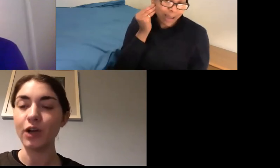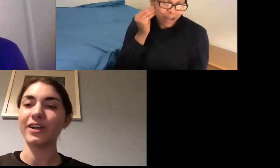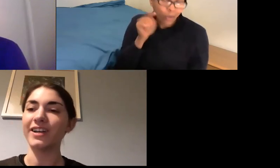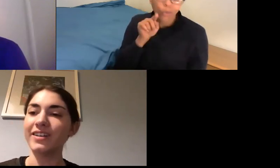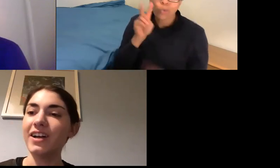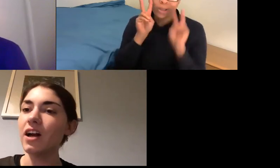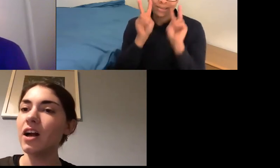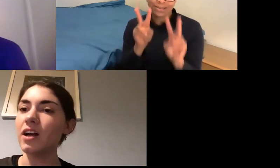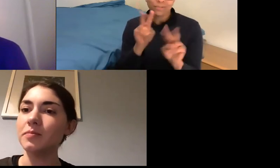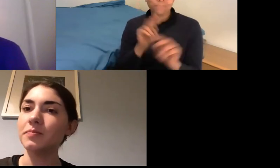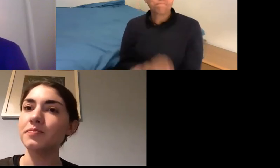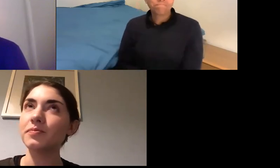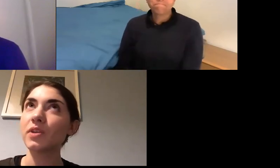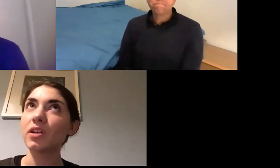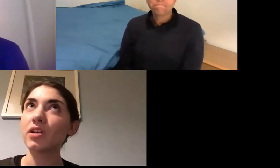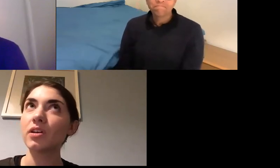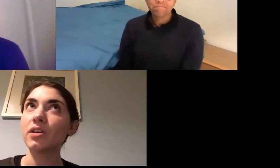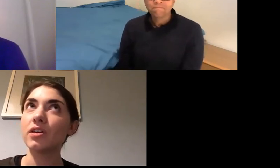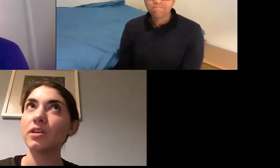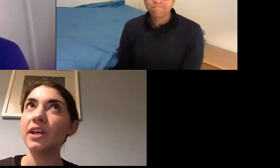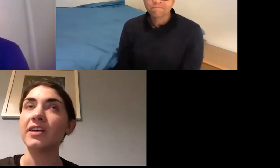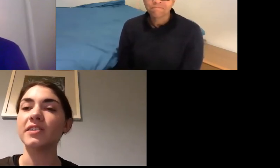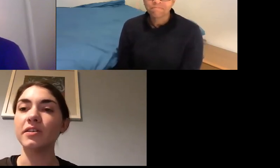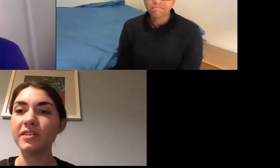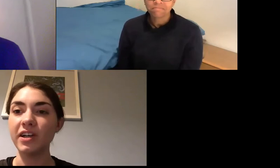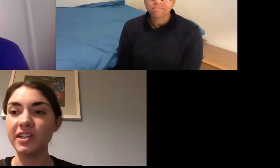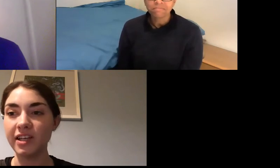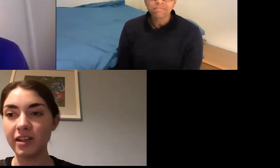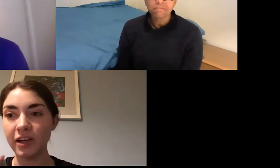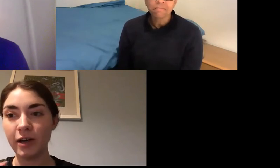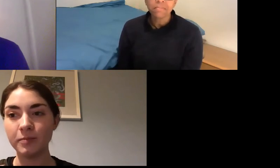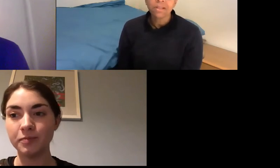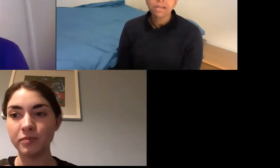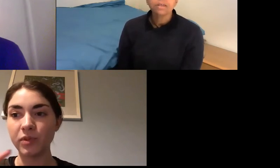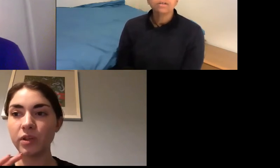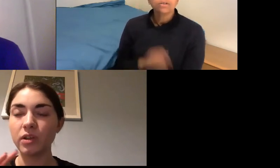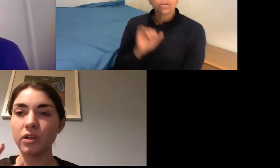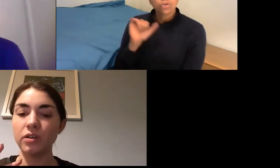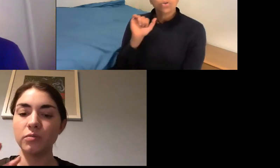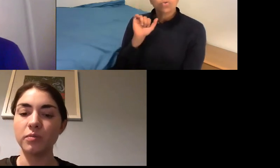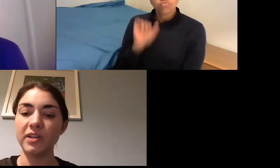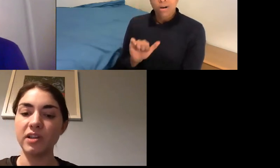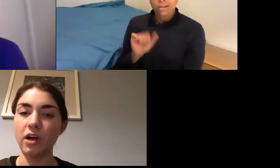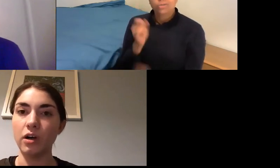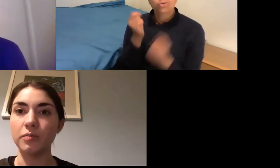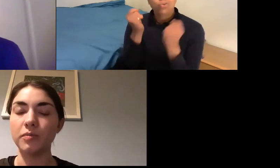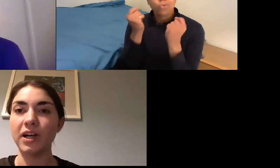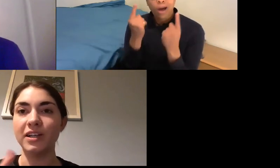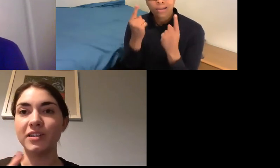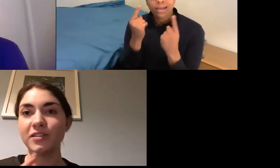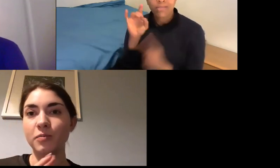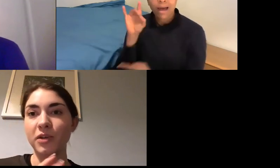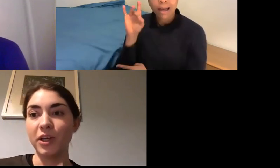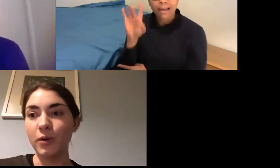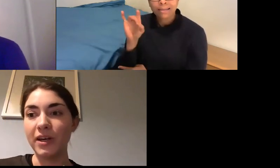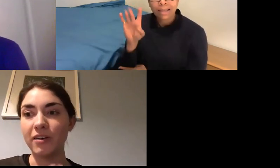Maryanne: Okay. Yeah, so this idea that Islam and being queer